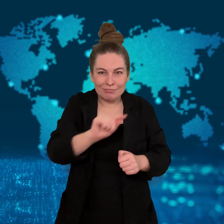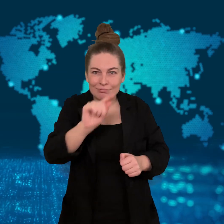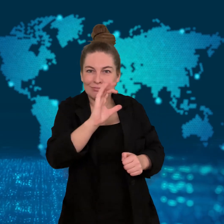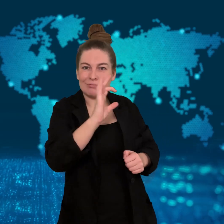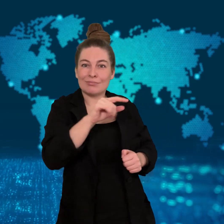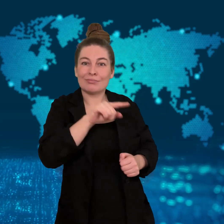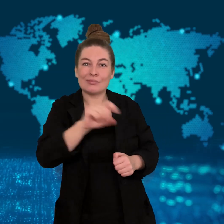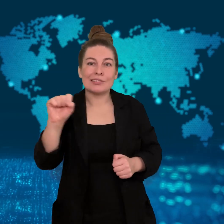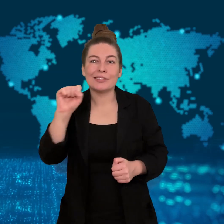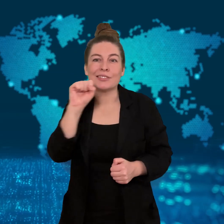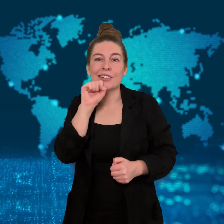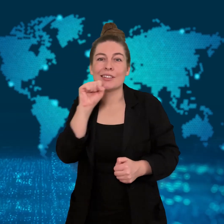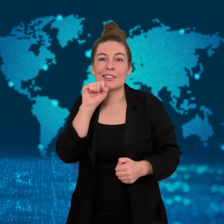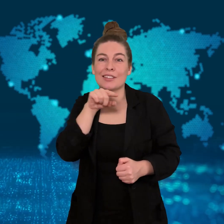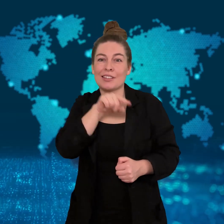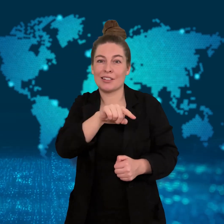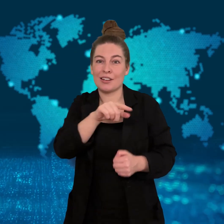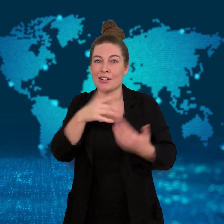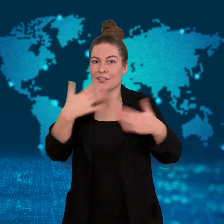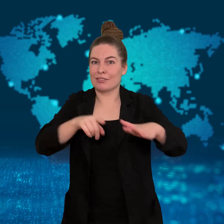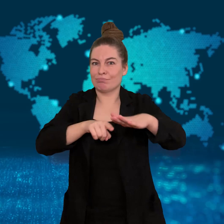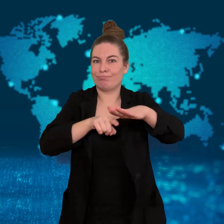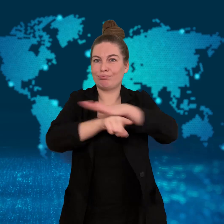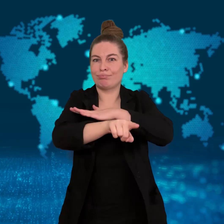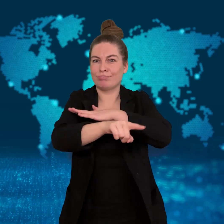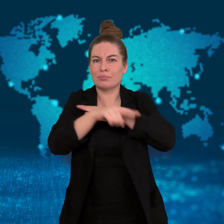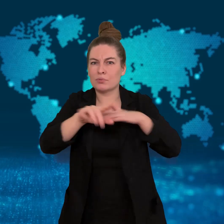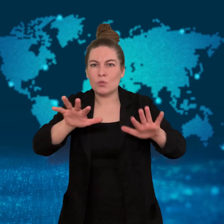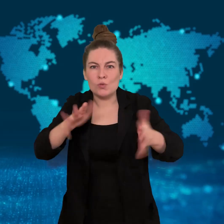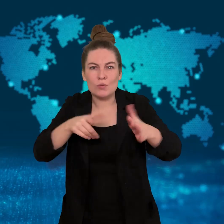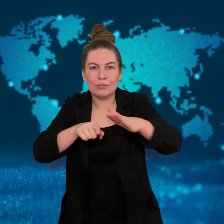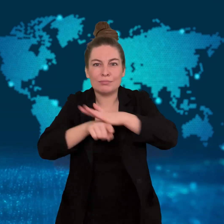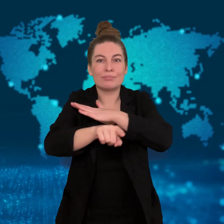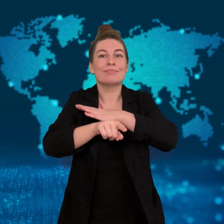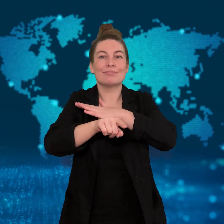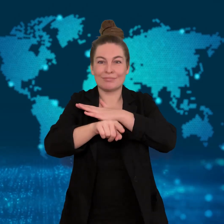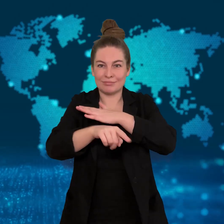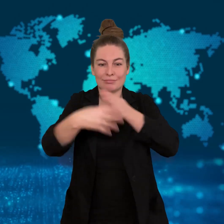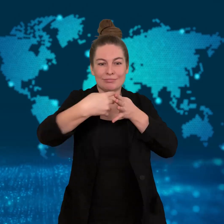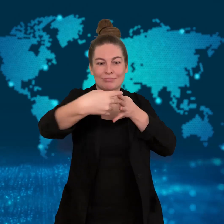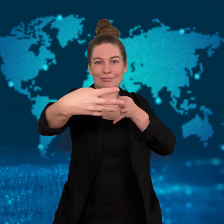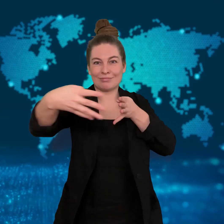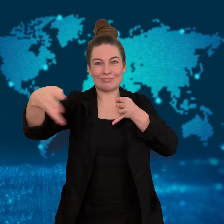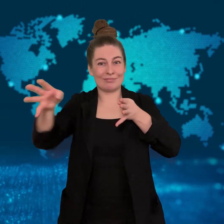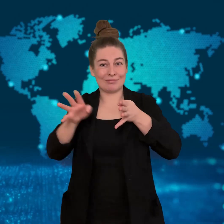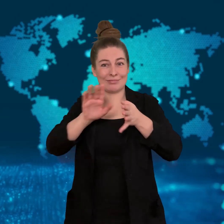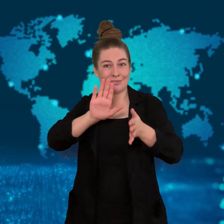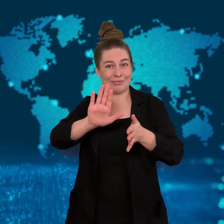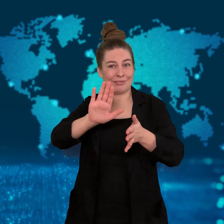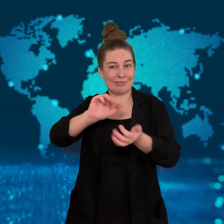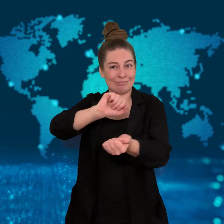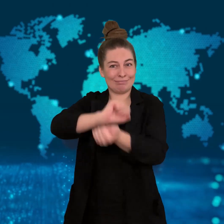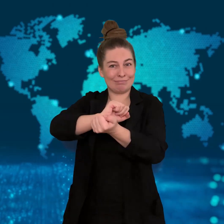Marco Raduano escaped from a maximum security prison last year.